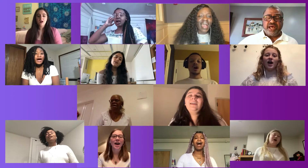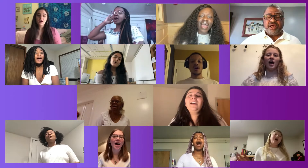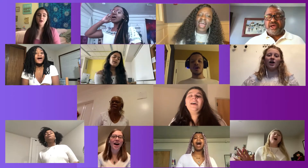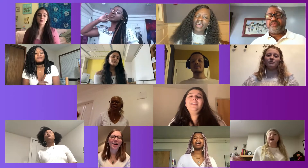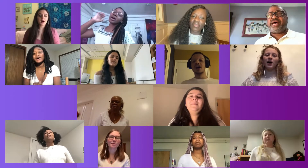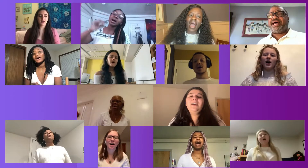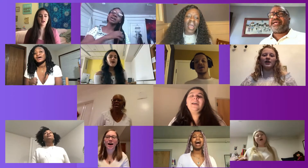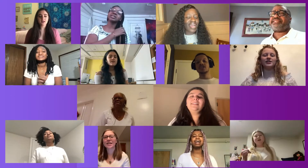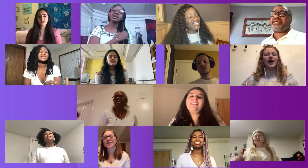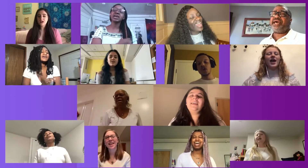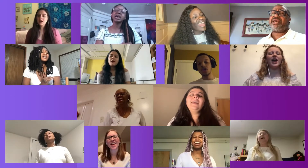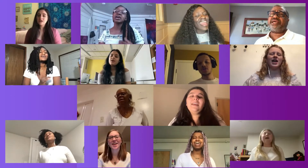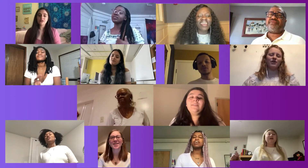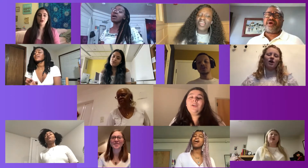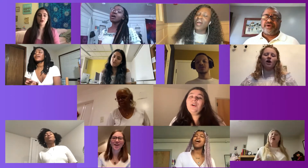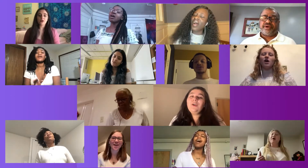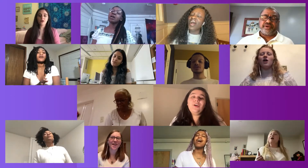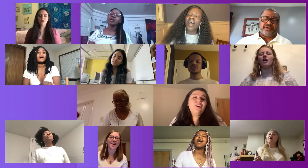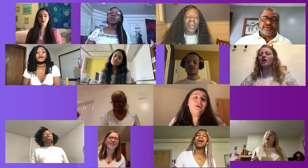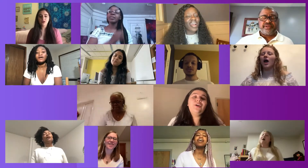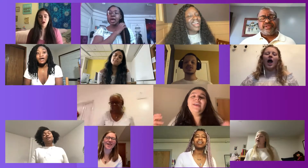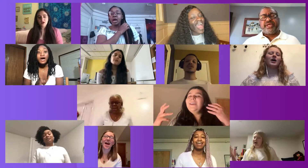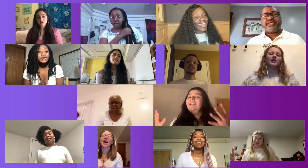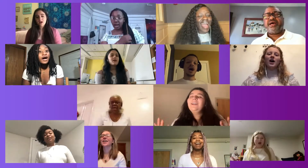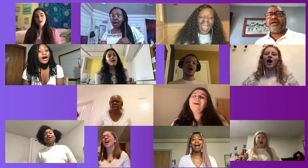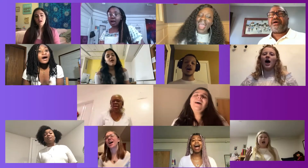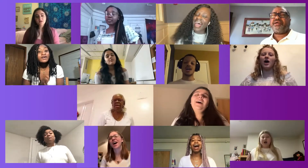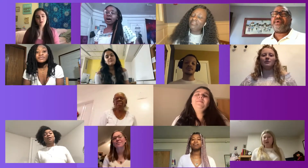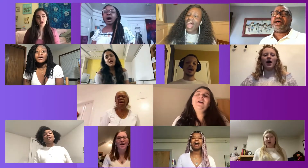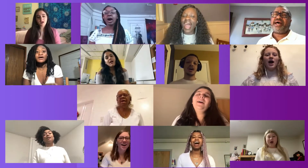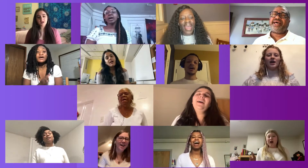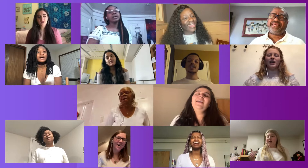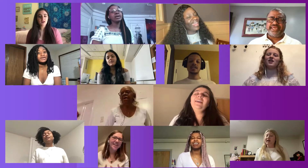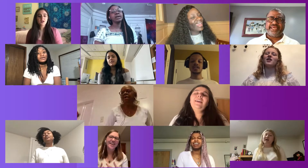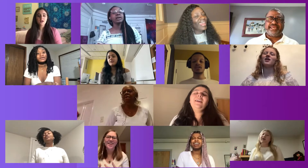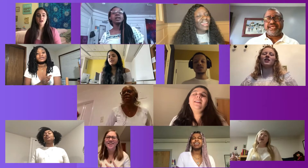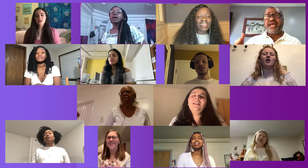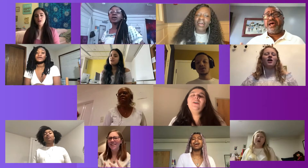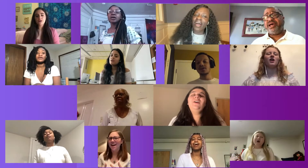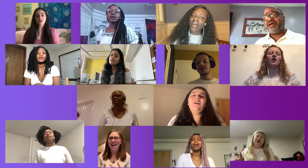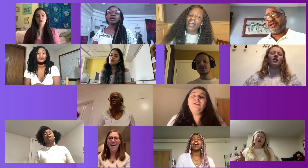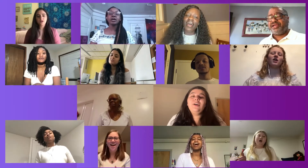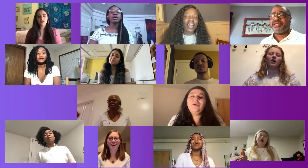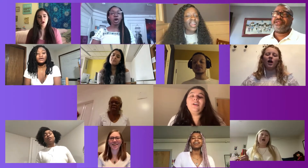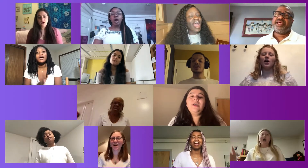God my Savior God my Healer